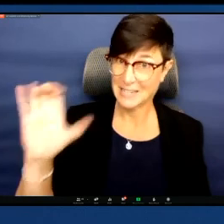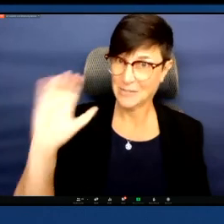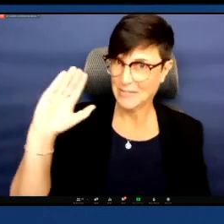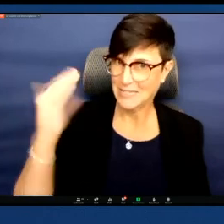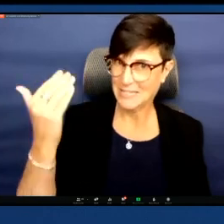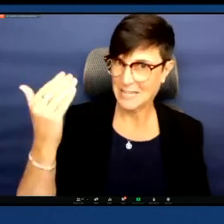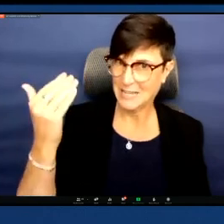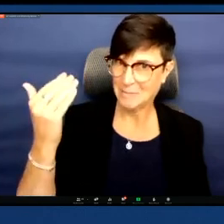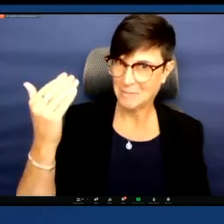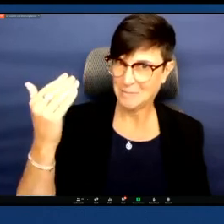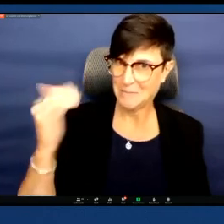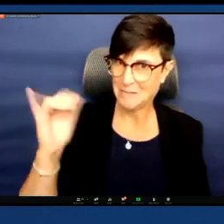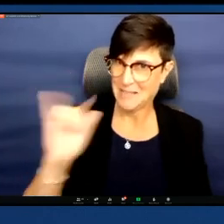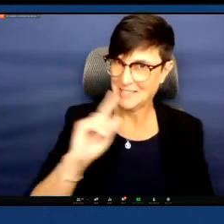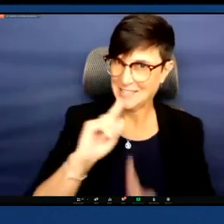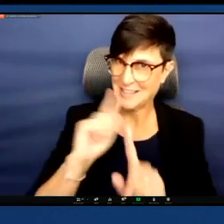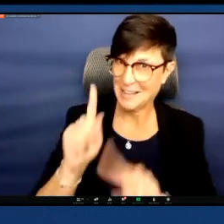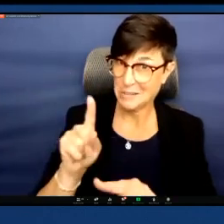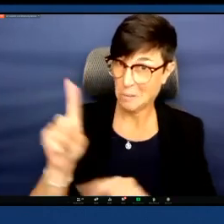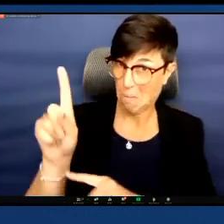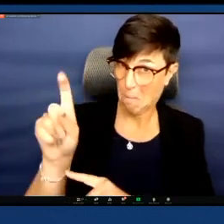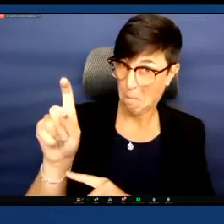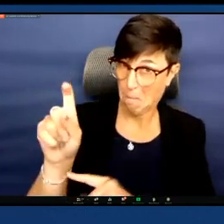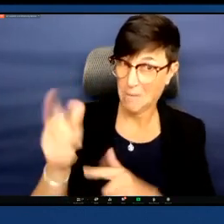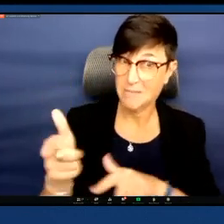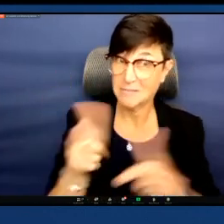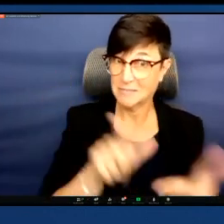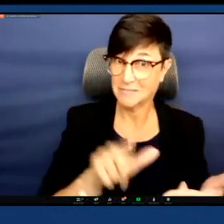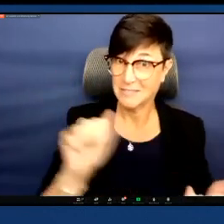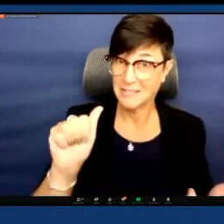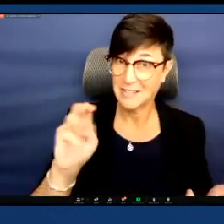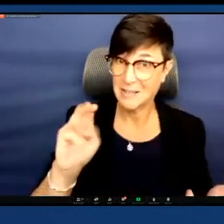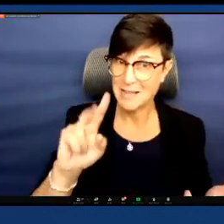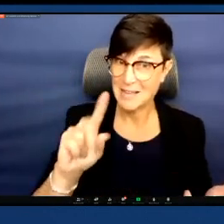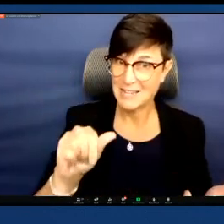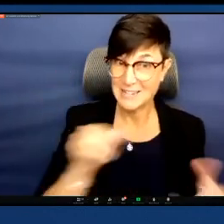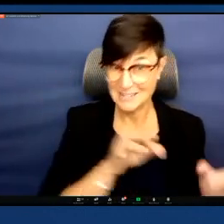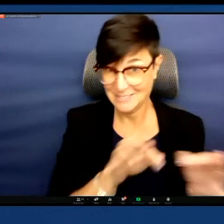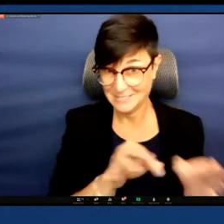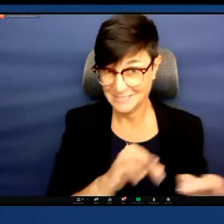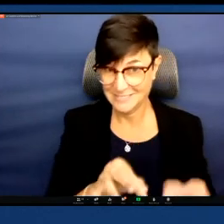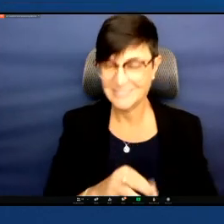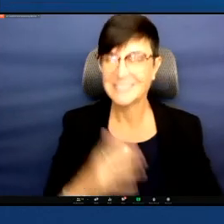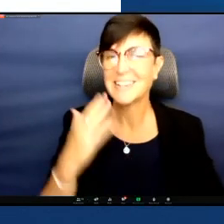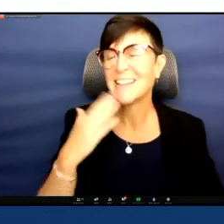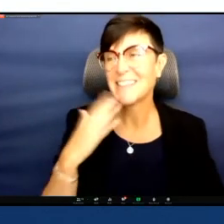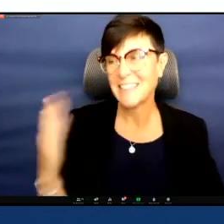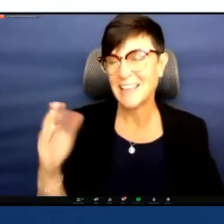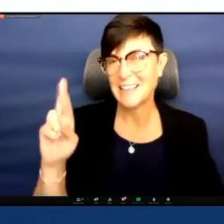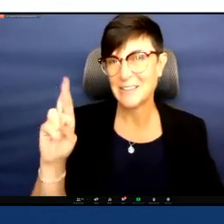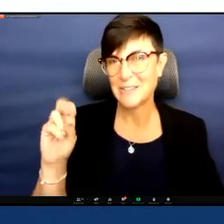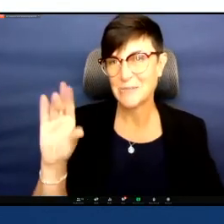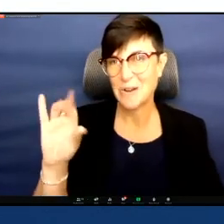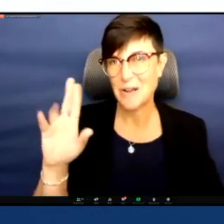details, I'll turn it back over to Amanda. Thanks, Robert. And, yeah, once again, the majority of this group